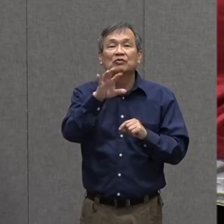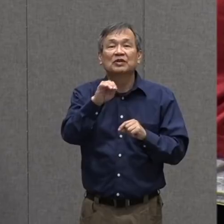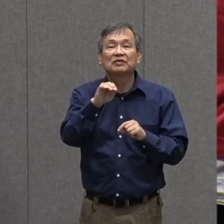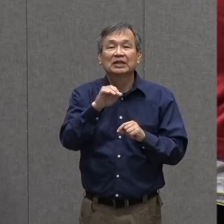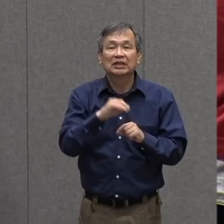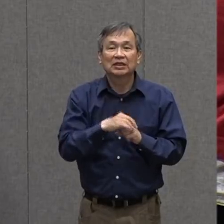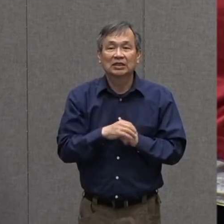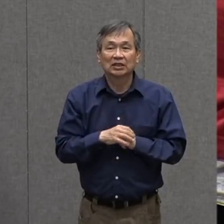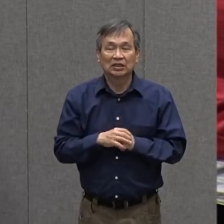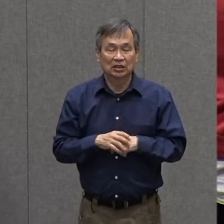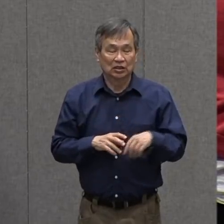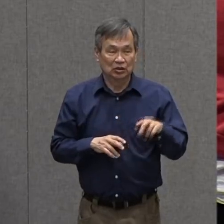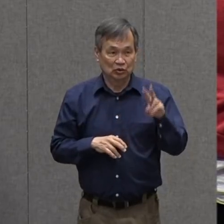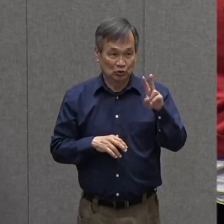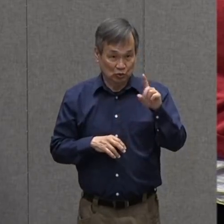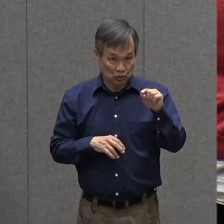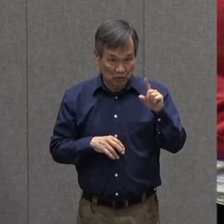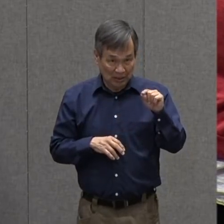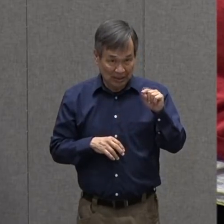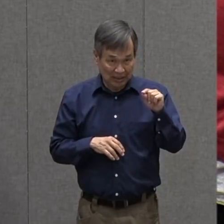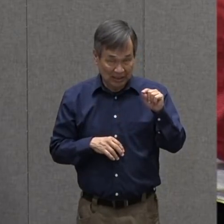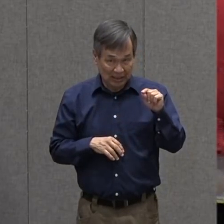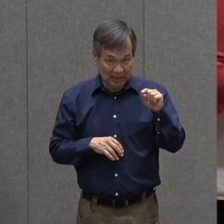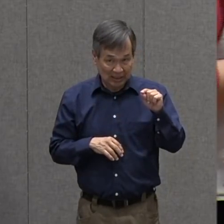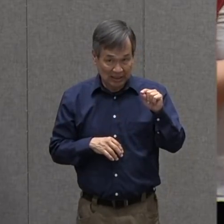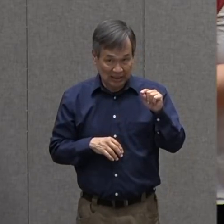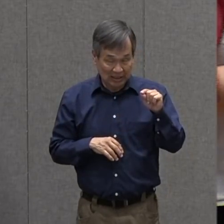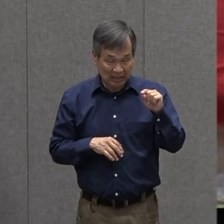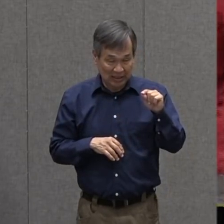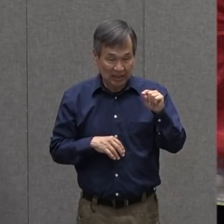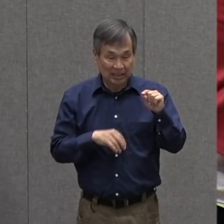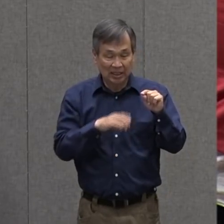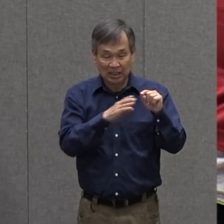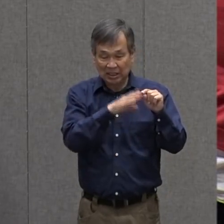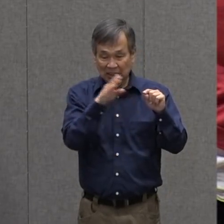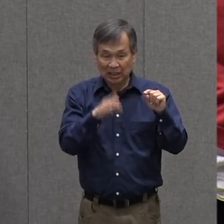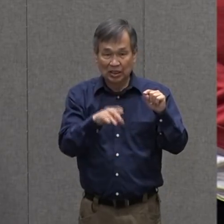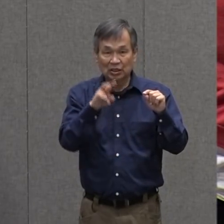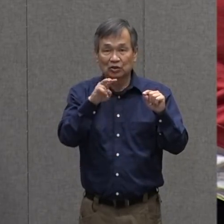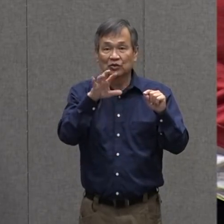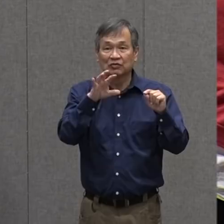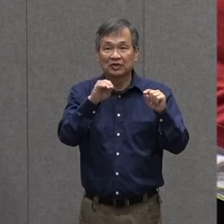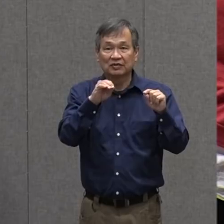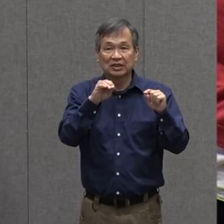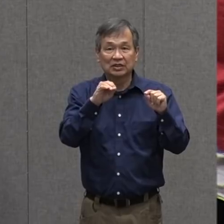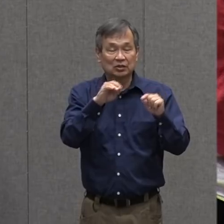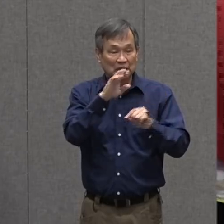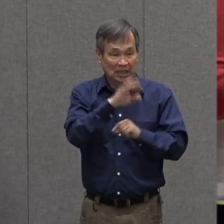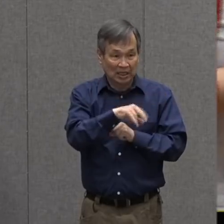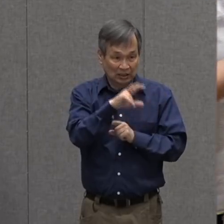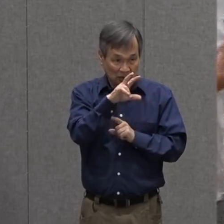So I'm at 220 how many more do I need to get to 250? Okay?